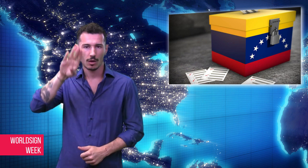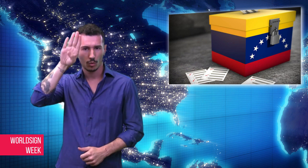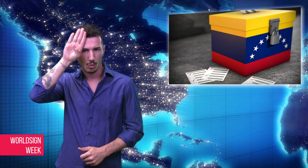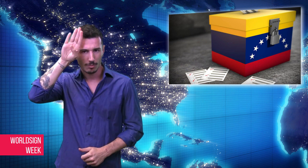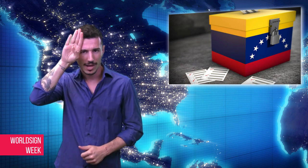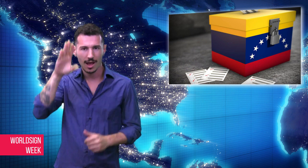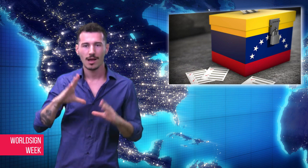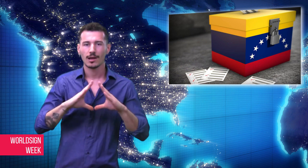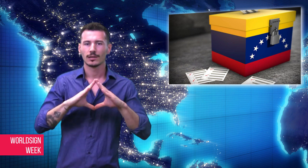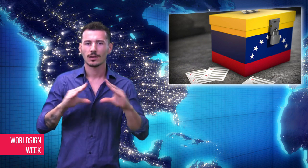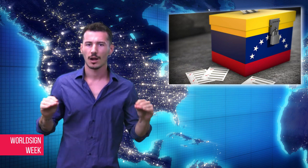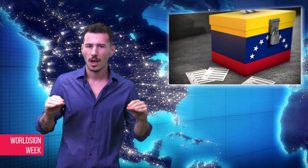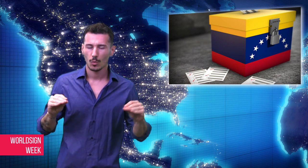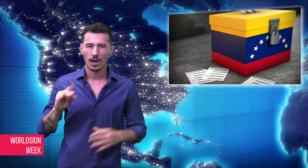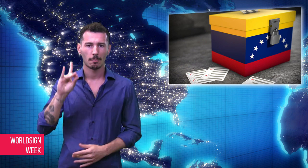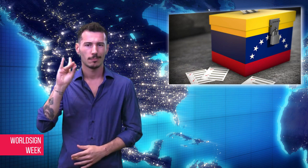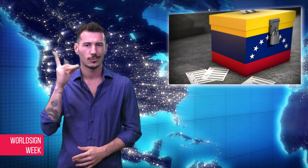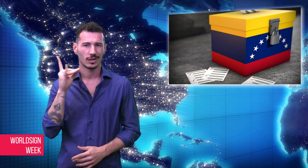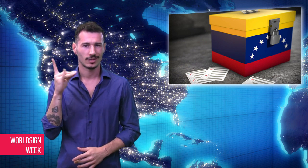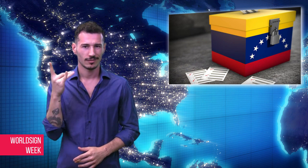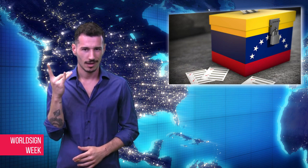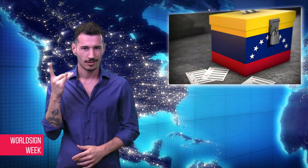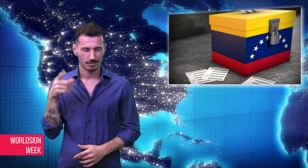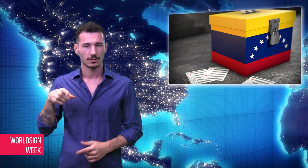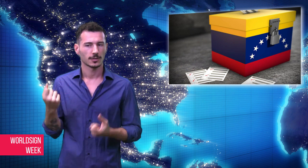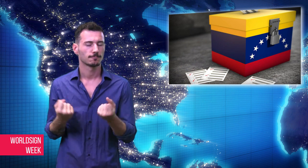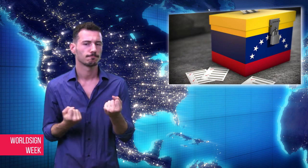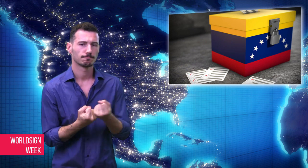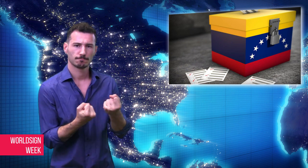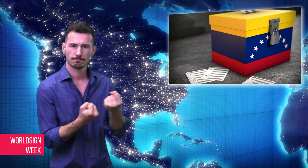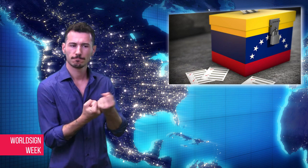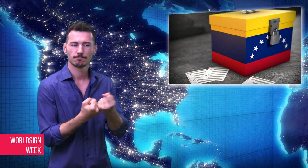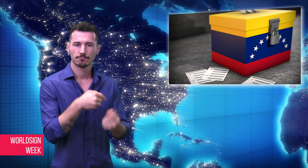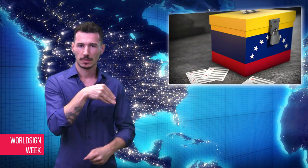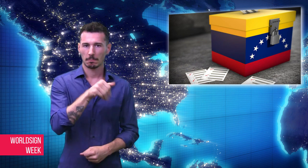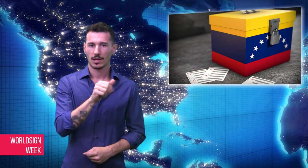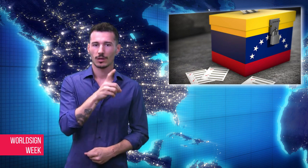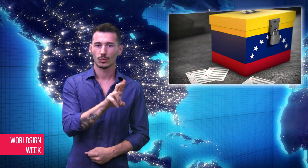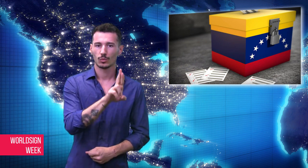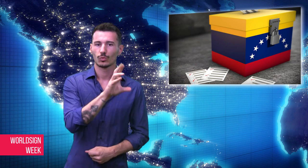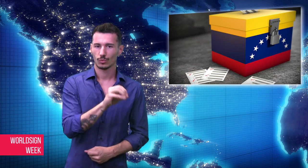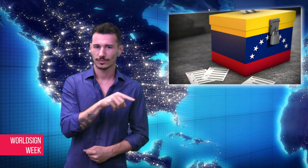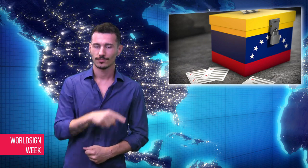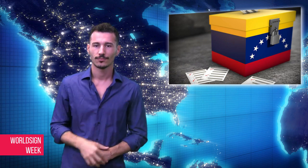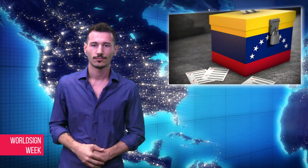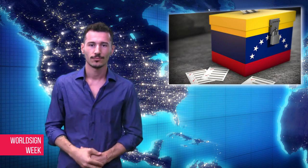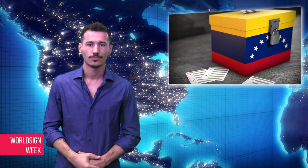Nicaragua and Bolivia have stood by Maduro.